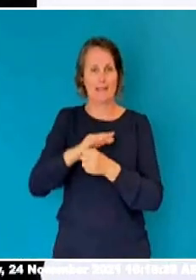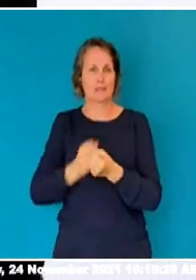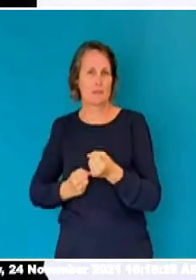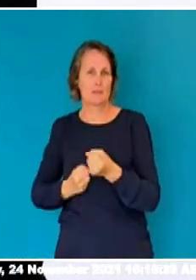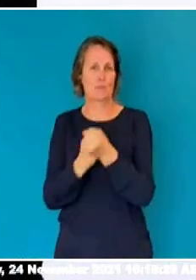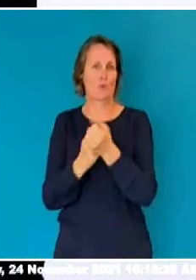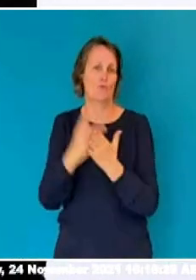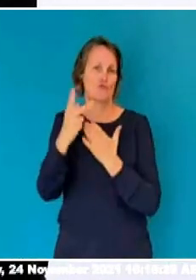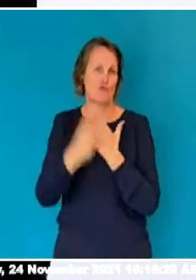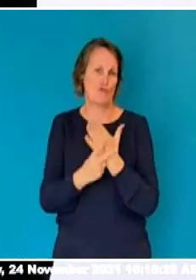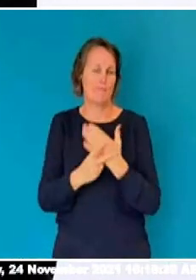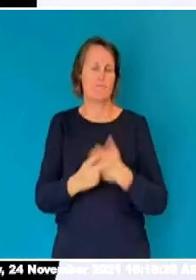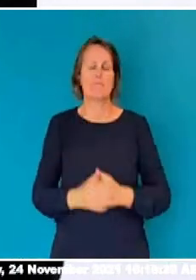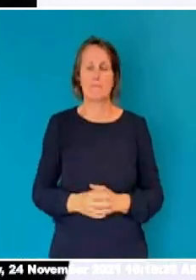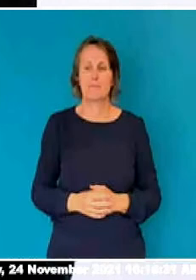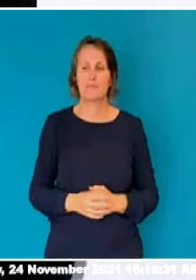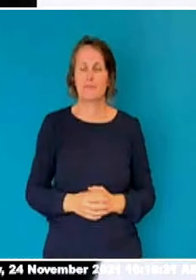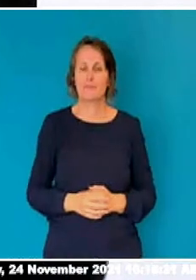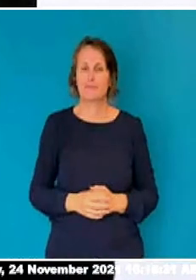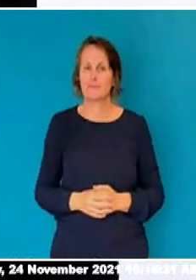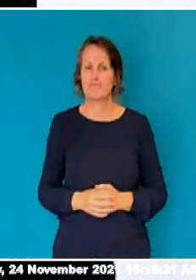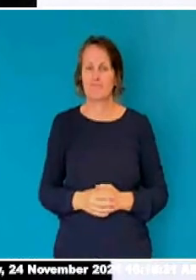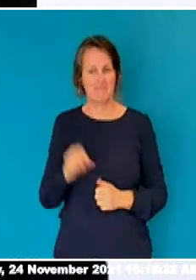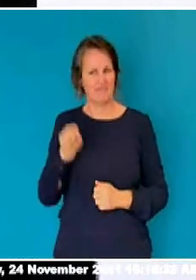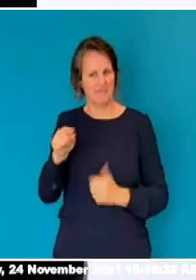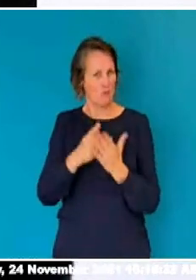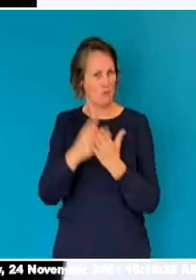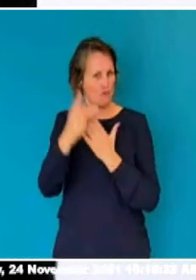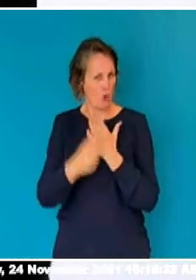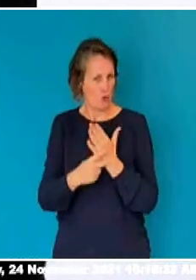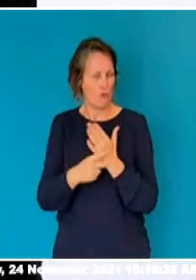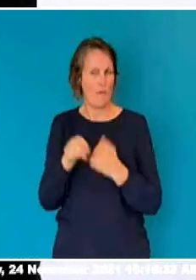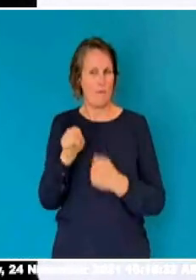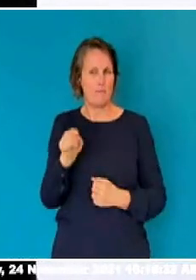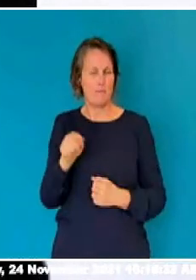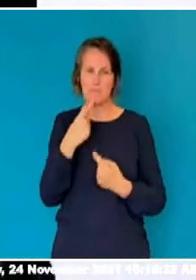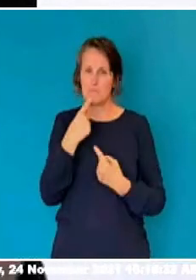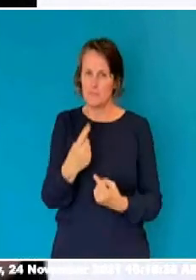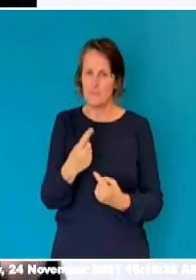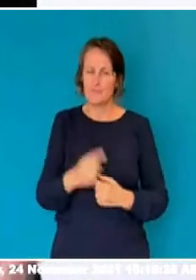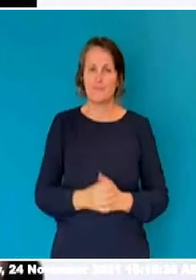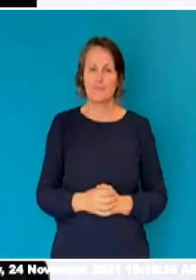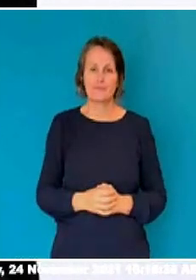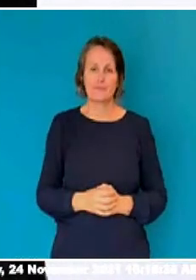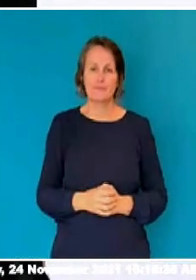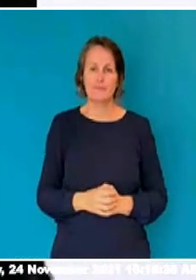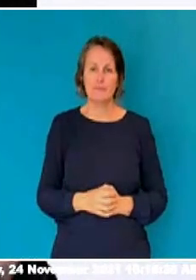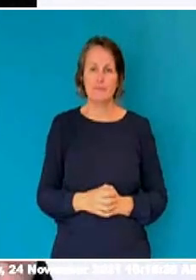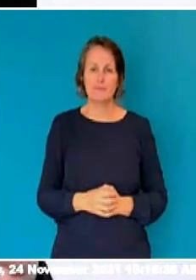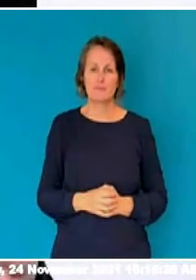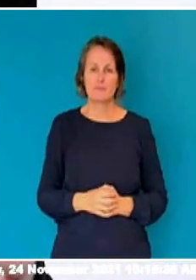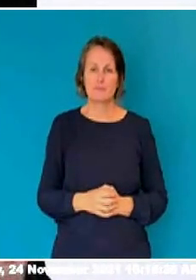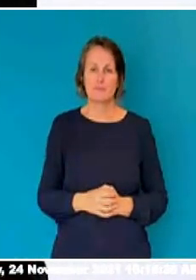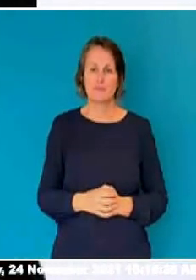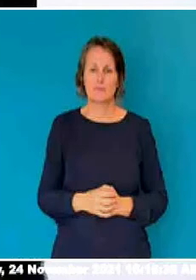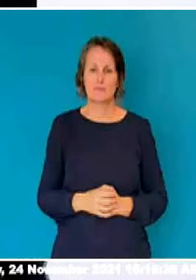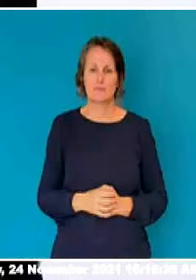And in the detail of that program that you've provided, it says, and this is a message from Lendlease to its employees: